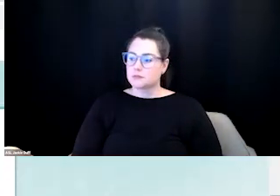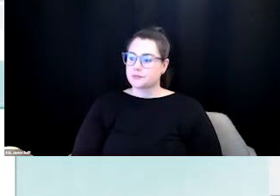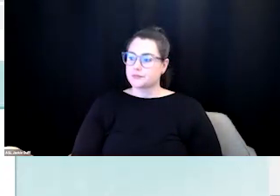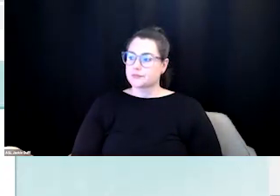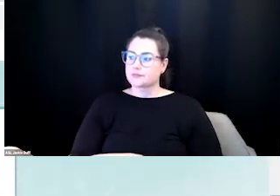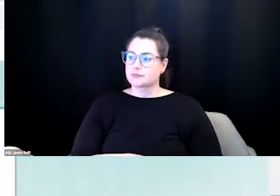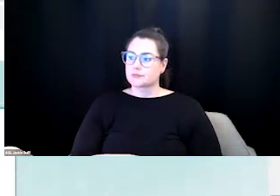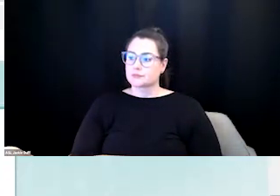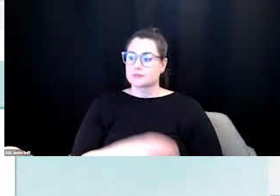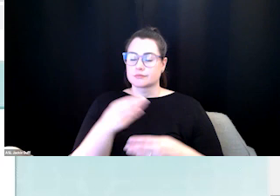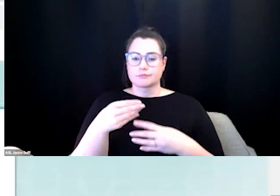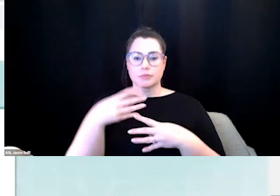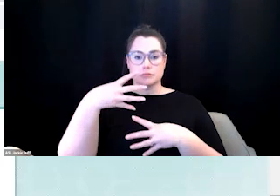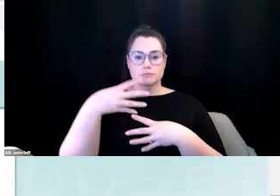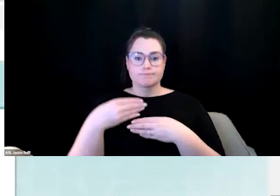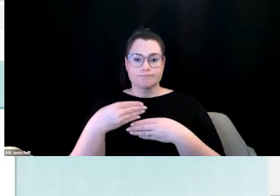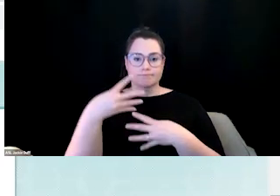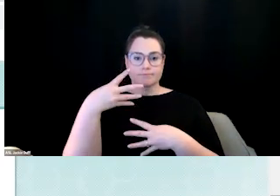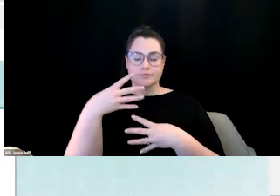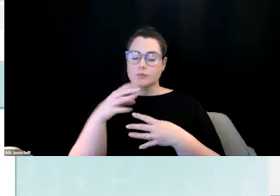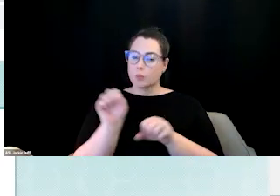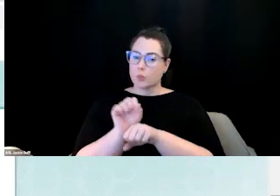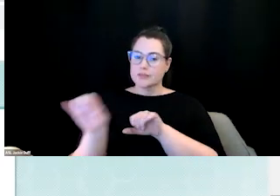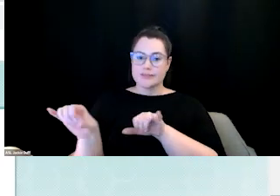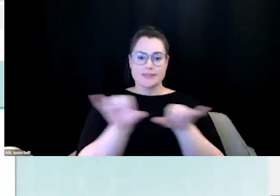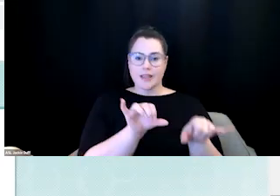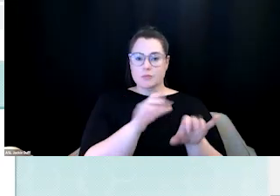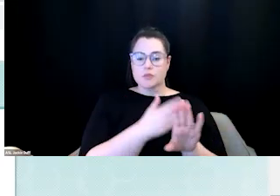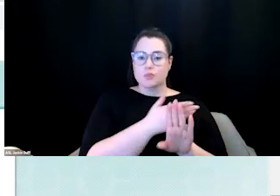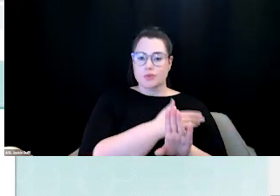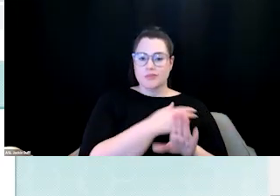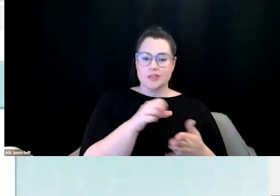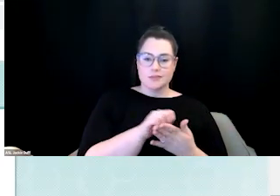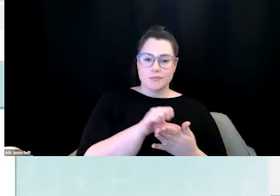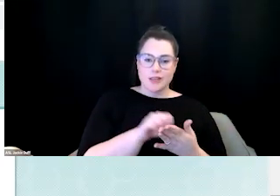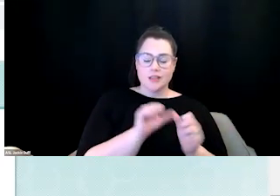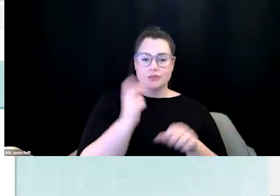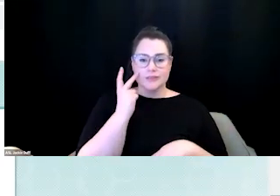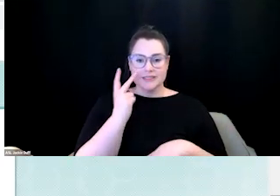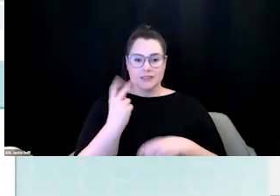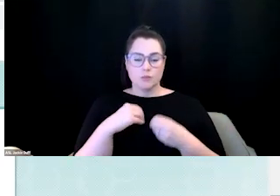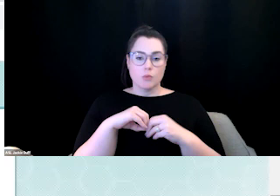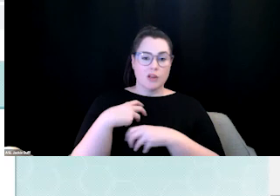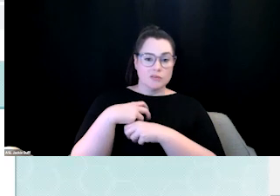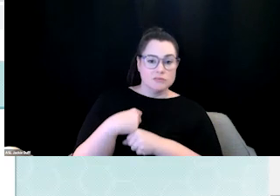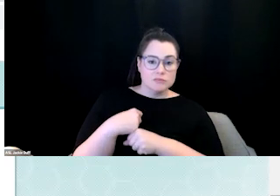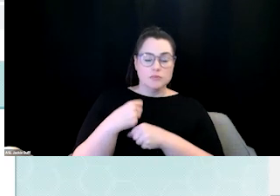It works very similarly to the other page where you can see really, you know, at a glance, which documents are filled in and which ones are not.